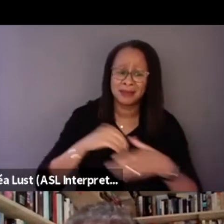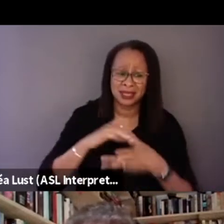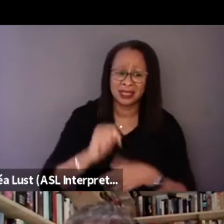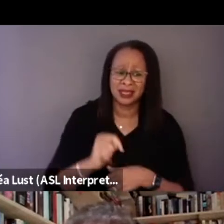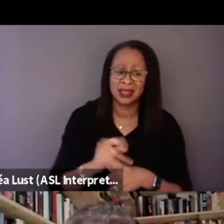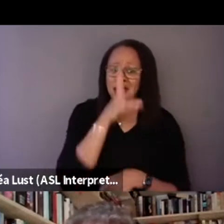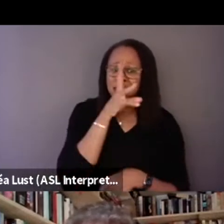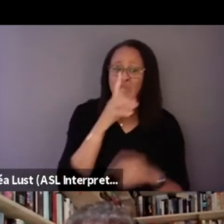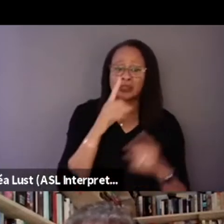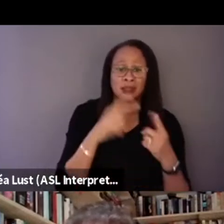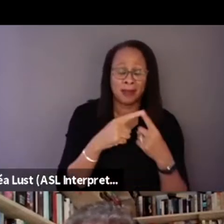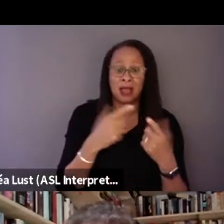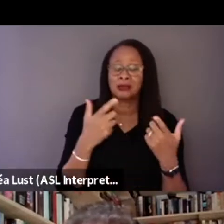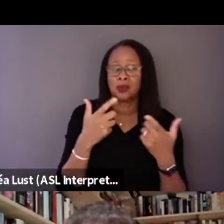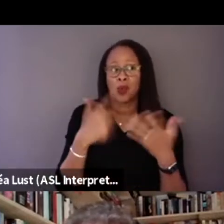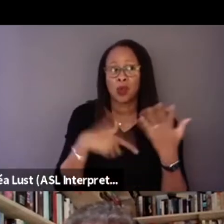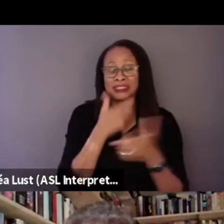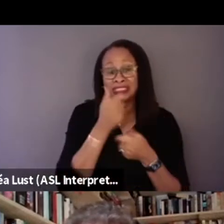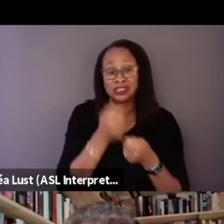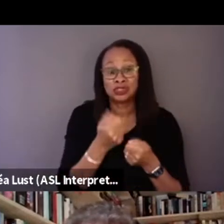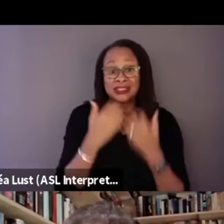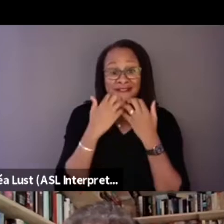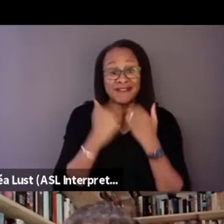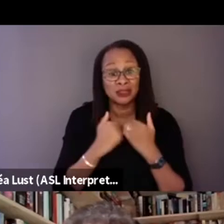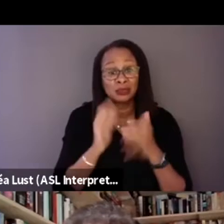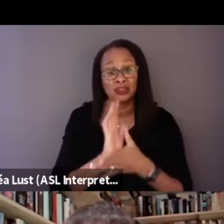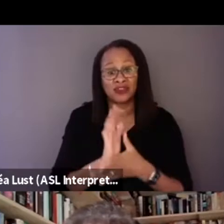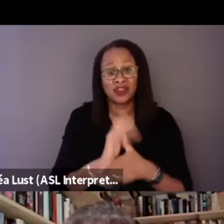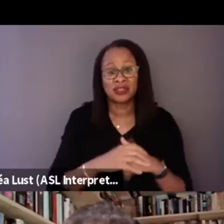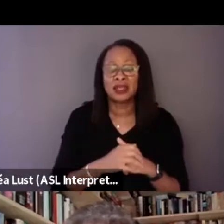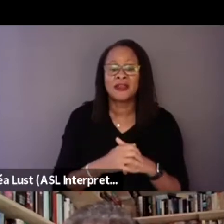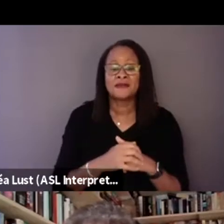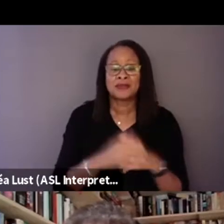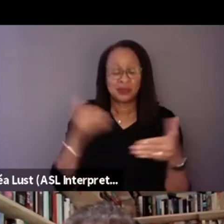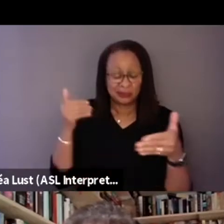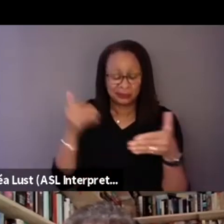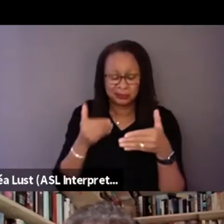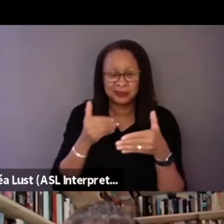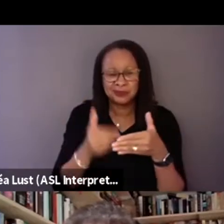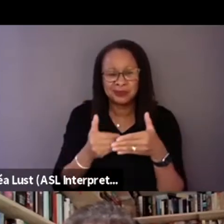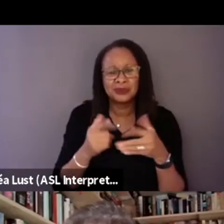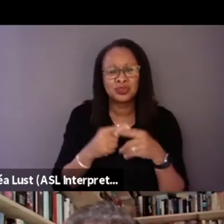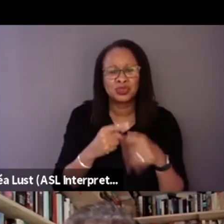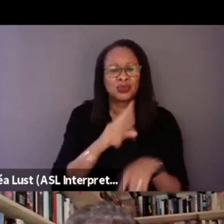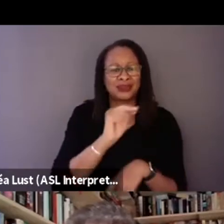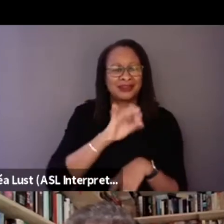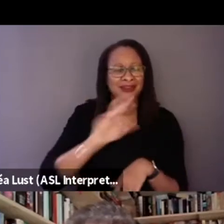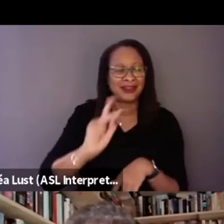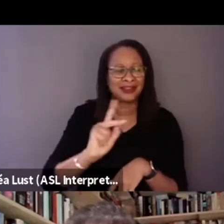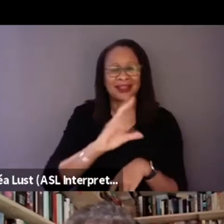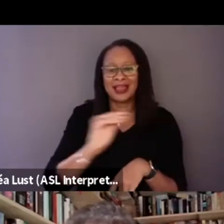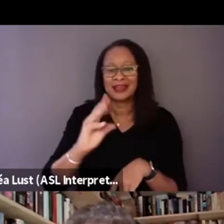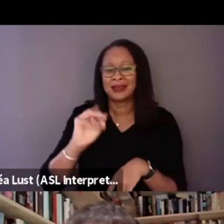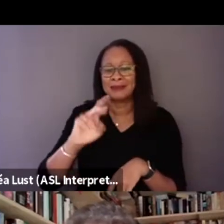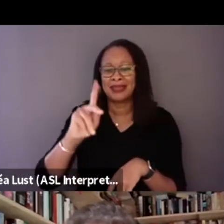or valuable to film. We grew close to both Nick and Amanda, Carl especially warmed to both of them,